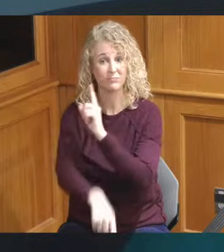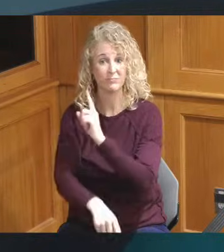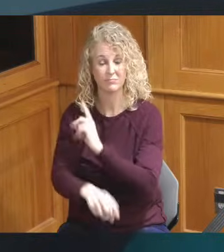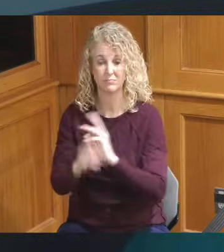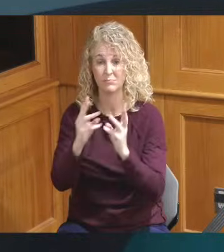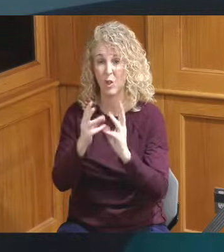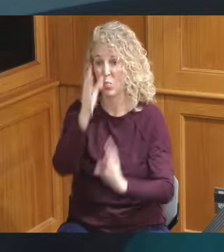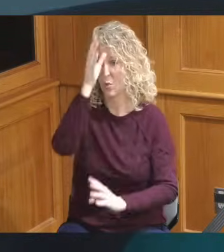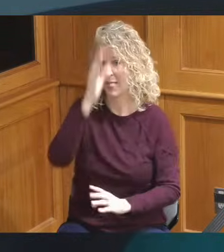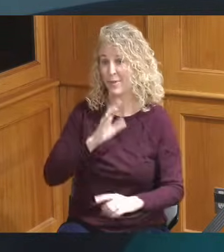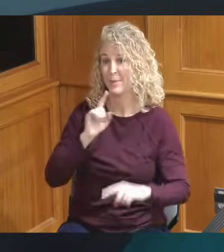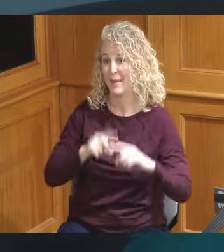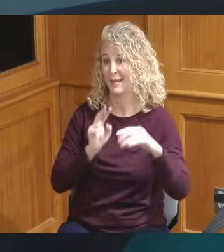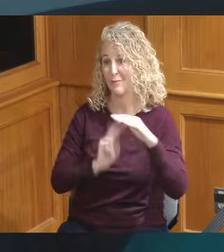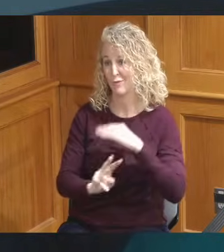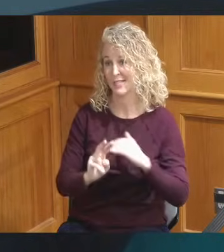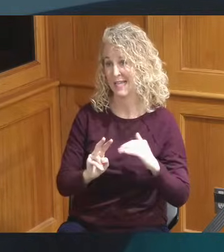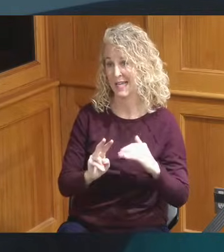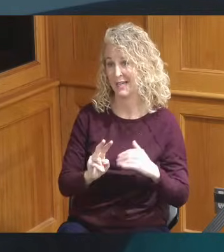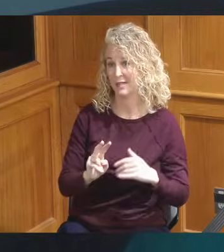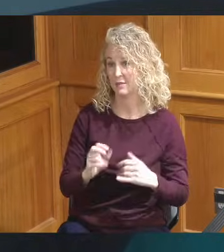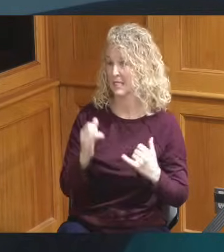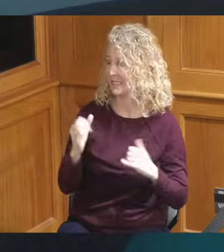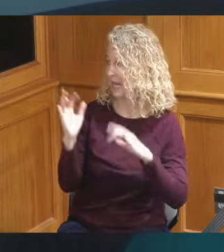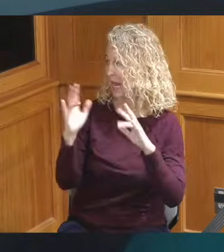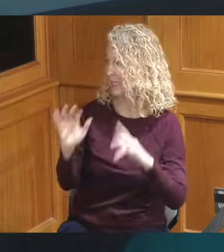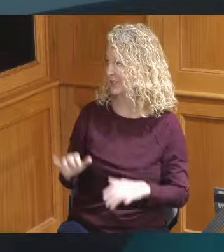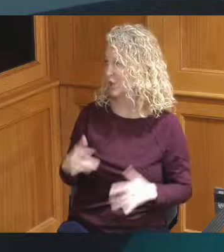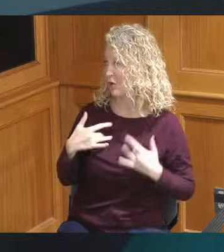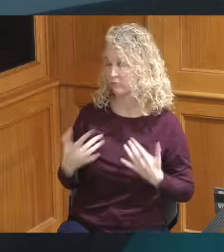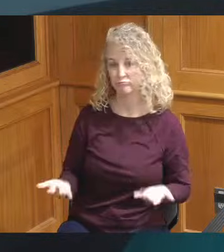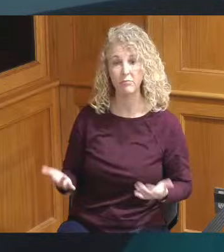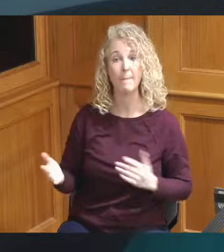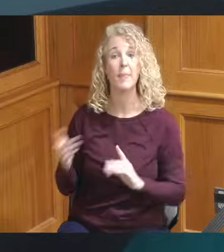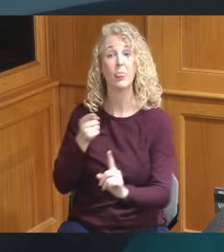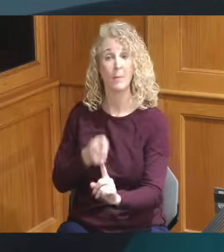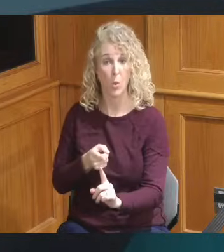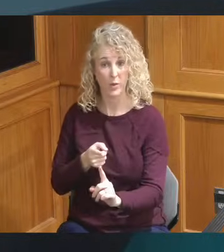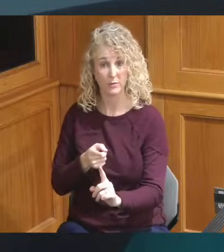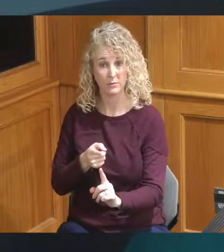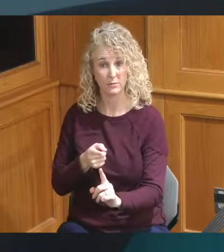always hit the mark. I didn't hear anything about snow today and it snowed today. So consultants are